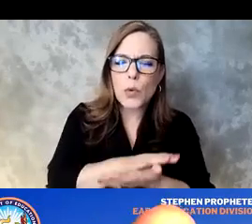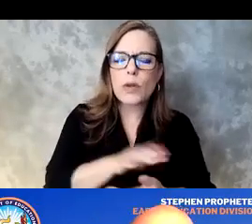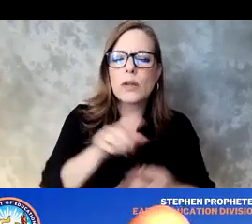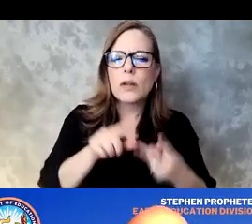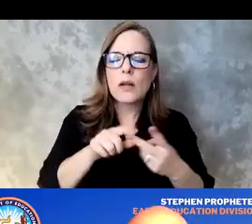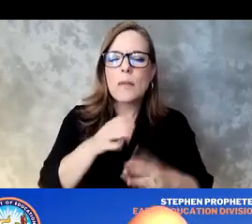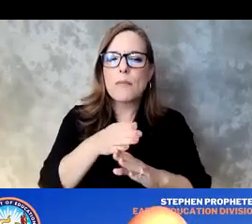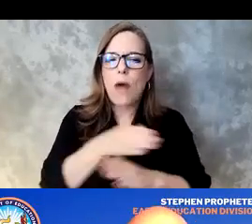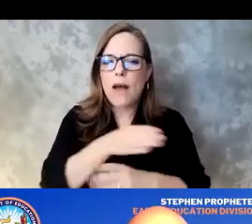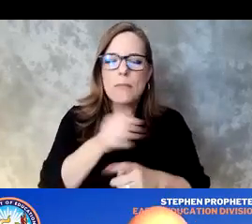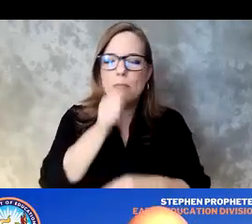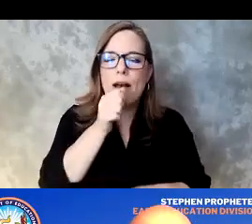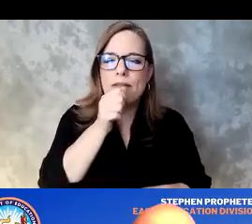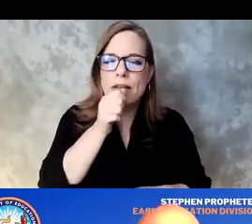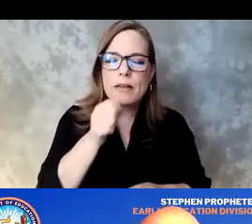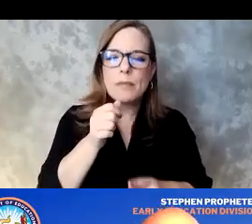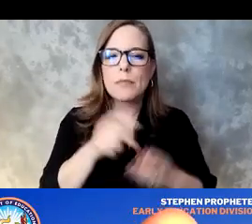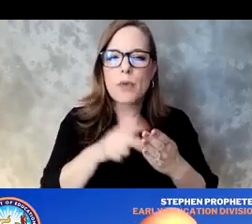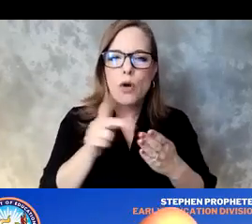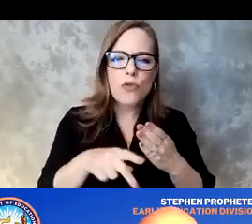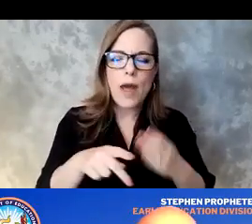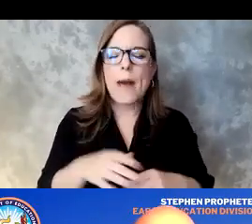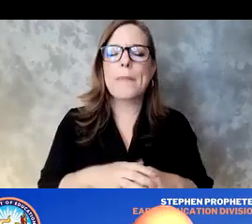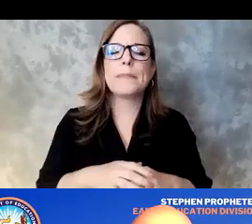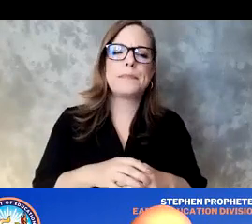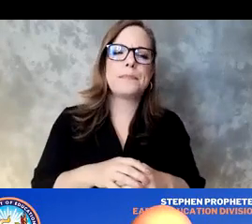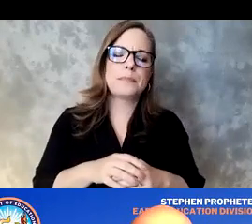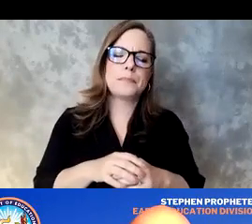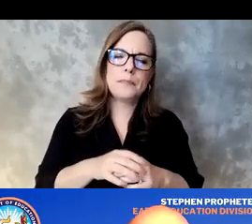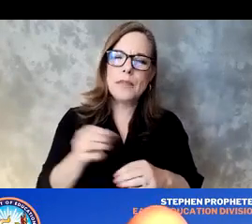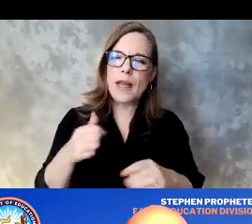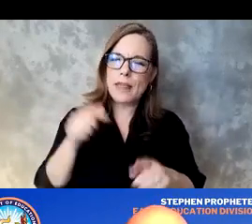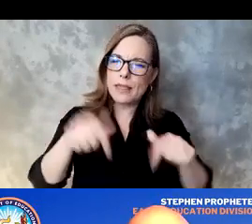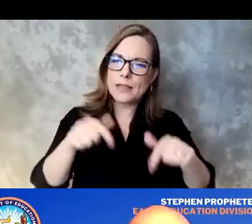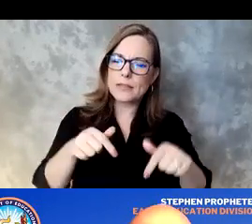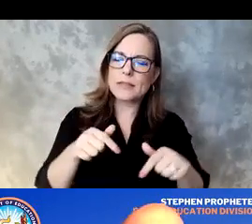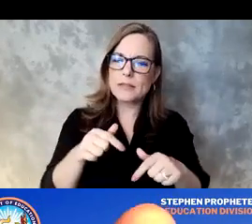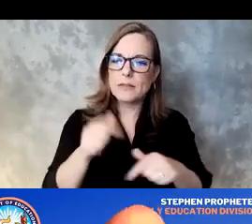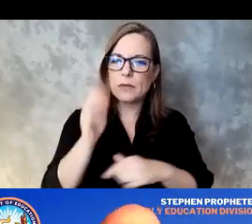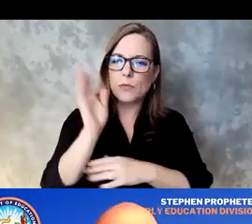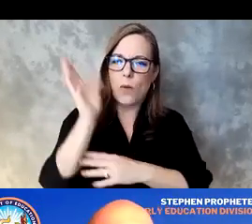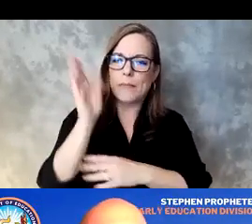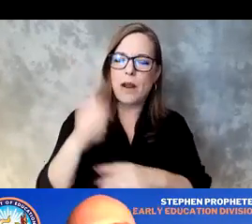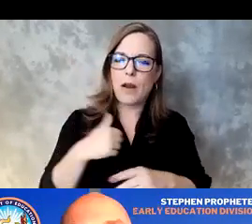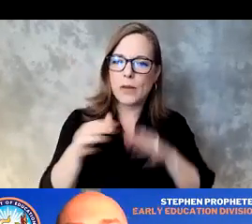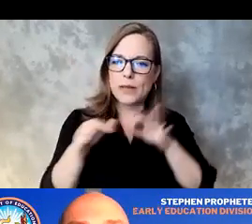partnering on UPK. We spent some time talking in this Webinar about you know LEAs reaching